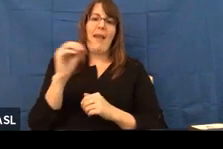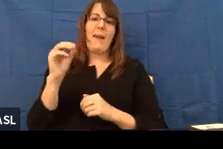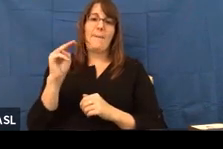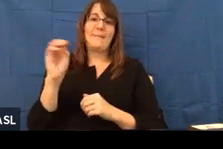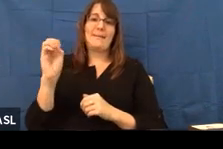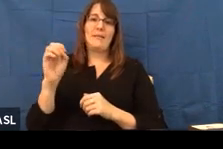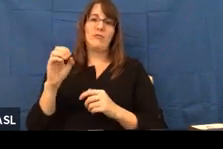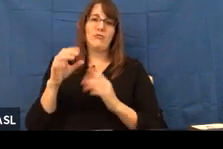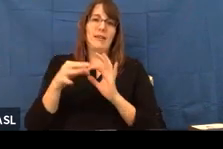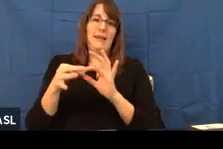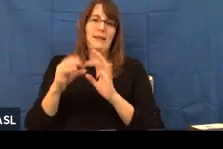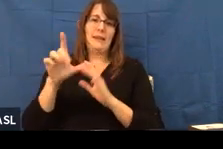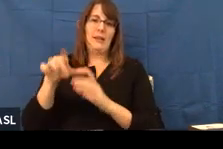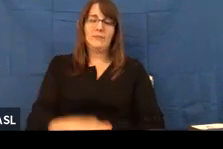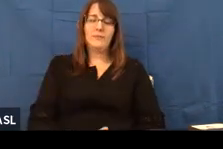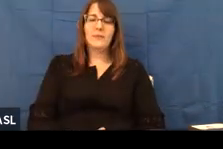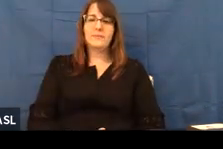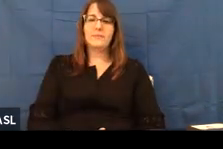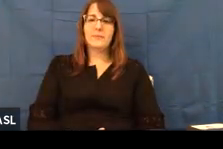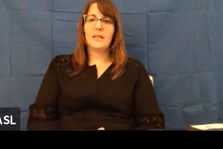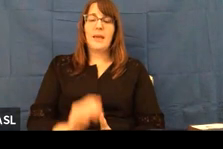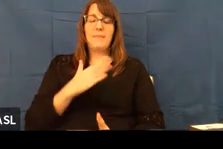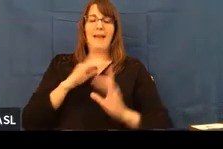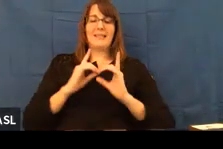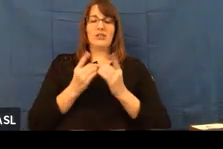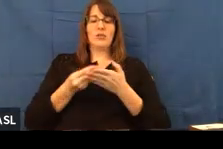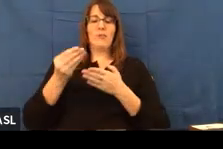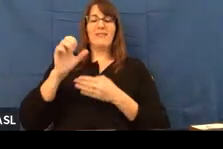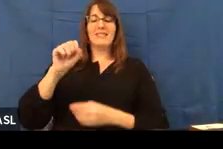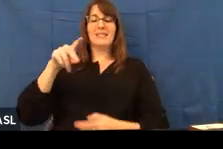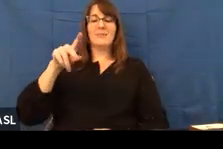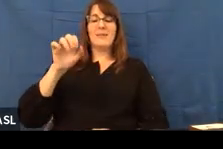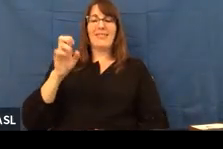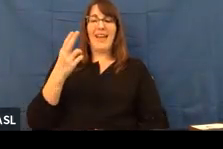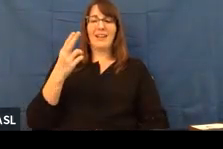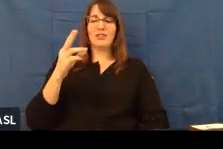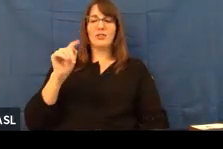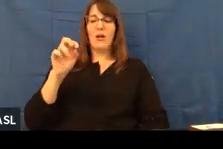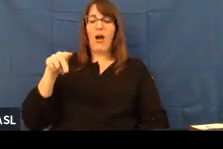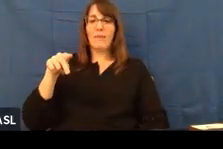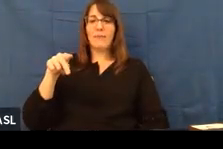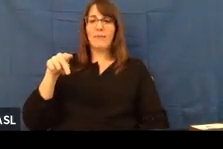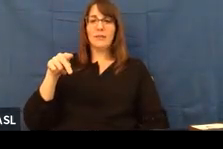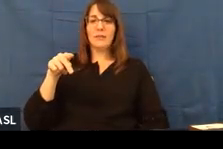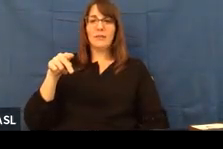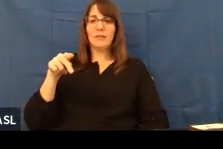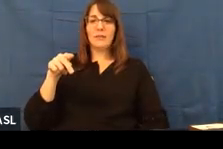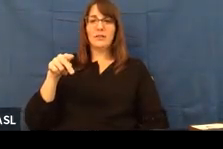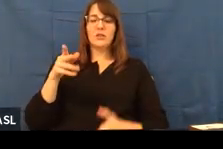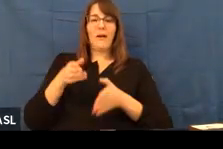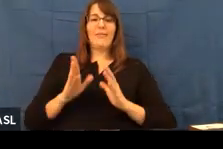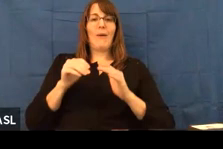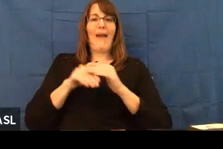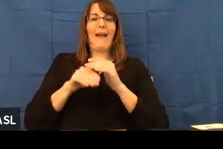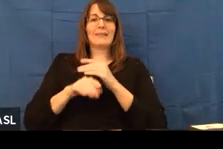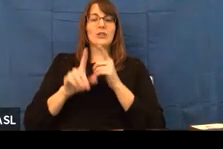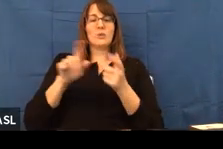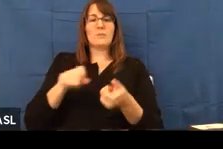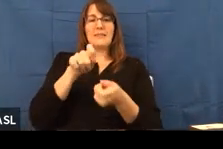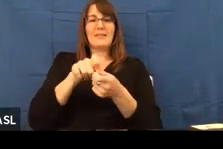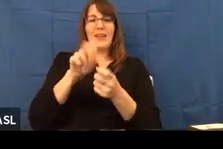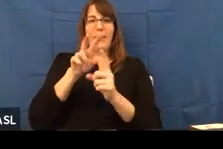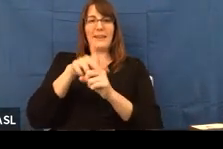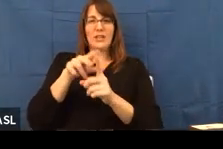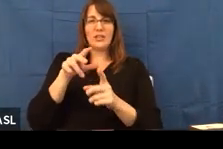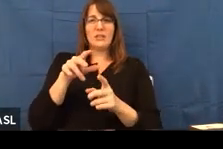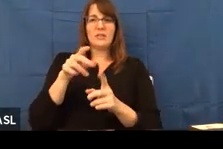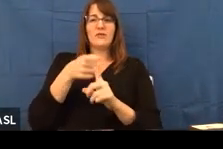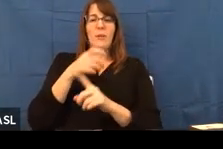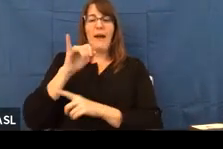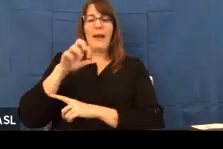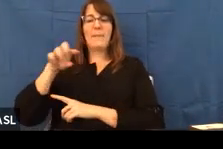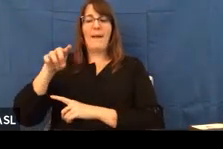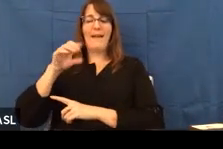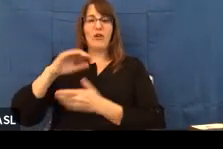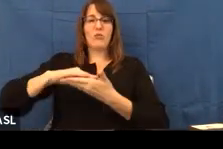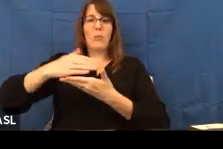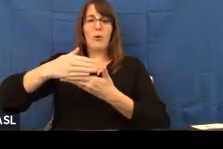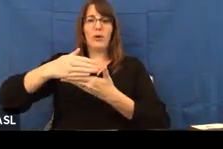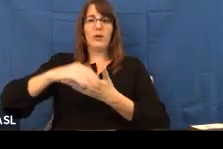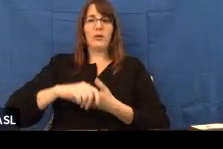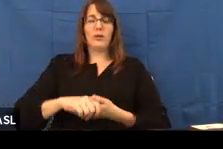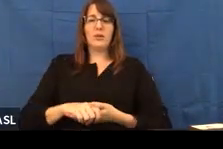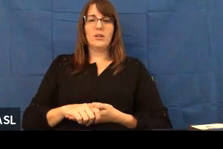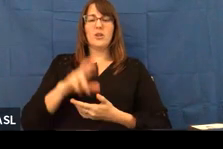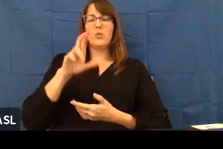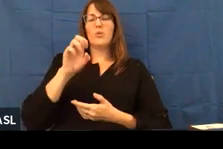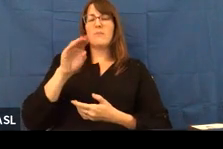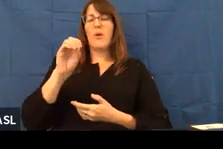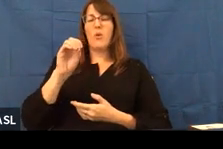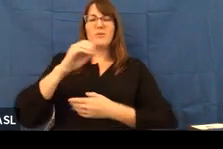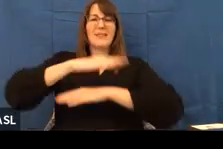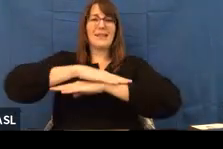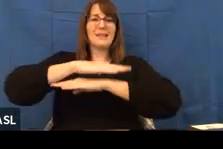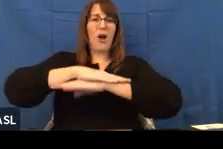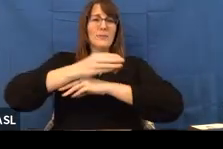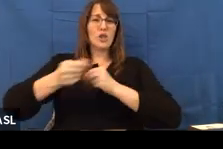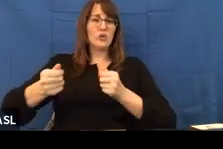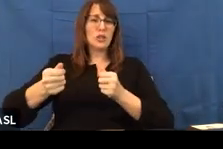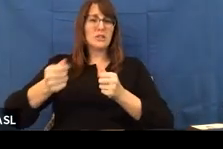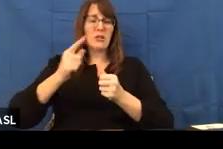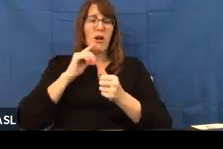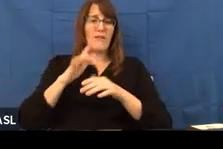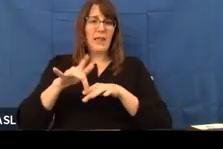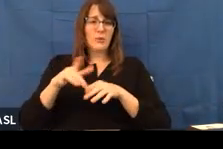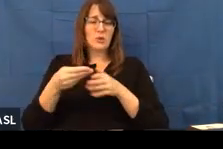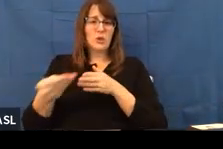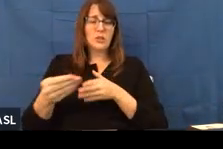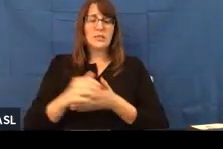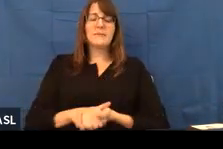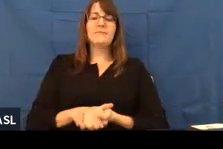Allison Frenzel : How a unified as purchase splash top for remote access to enable access to stem CTE specific applications from even iPad Chromebooks. So this must be a remote desktop solution. So there you go. Um, talk contact Poway